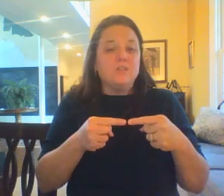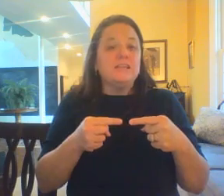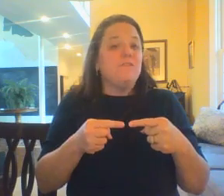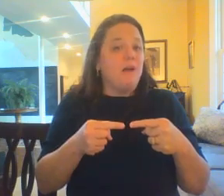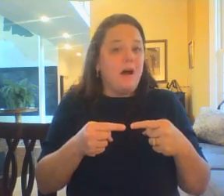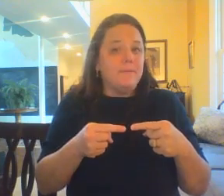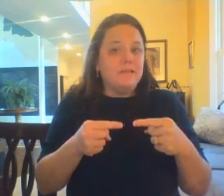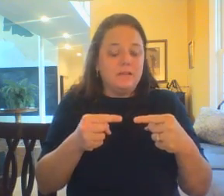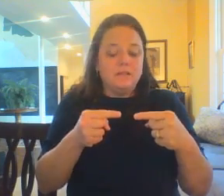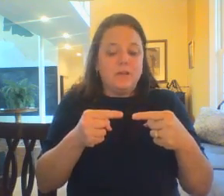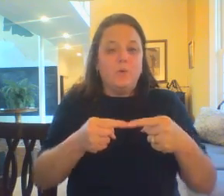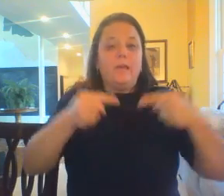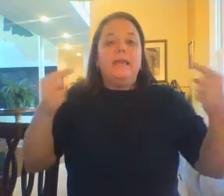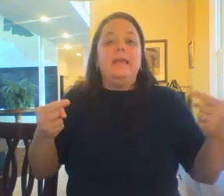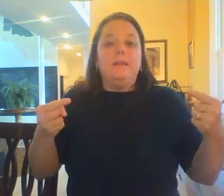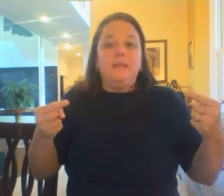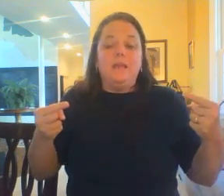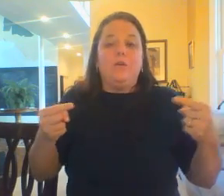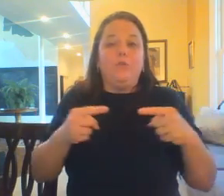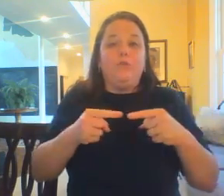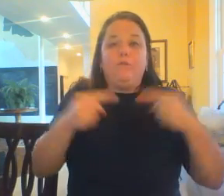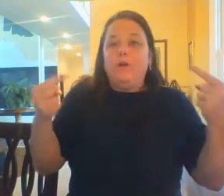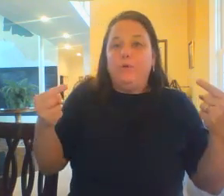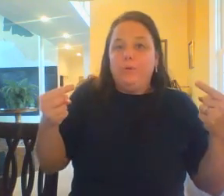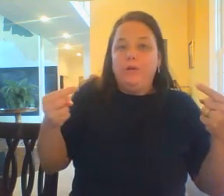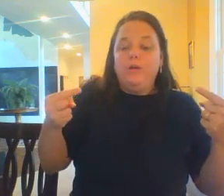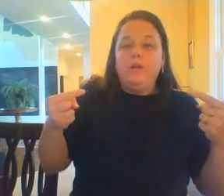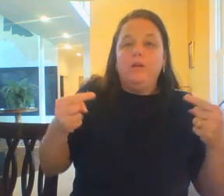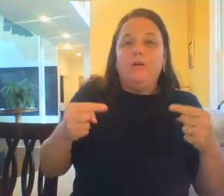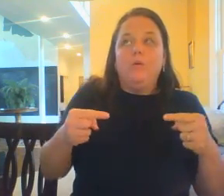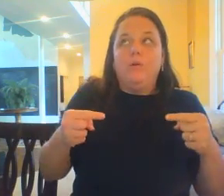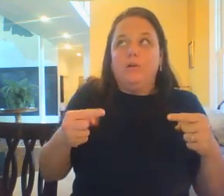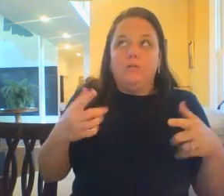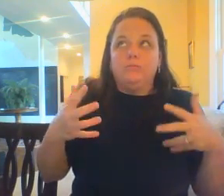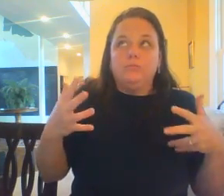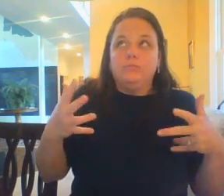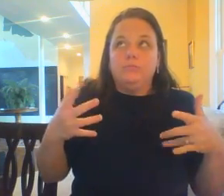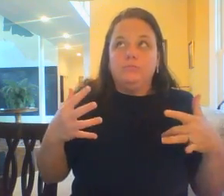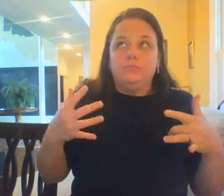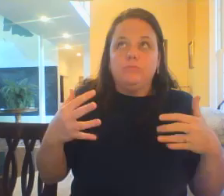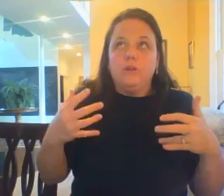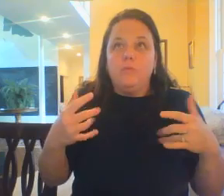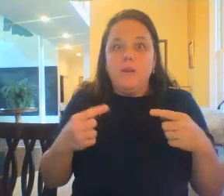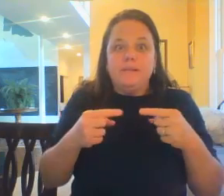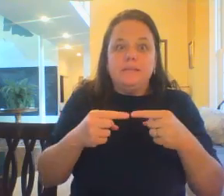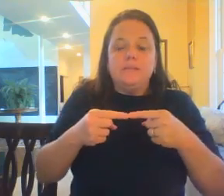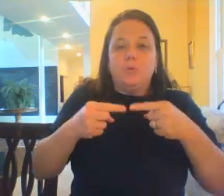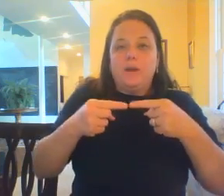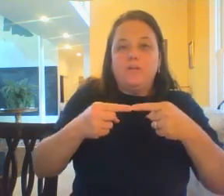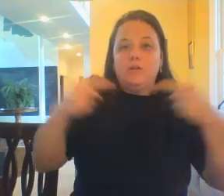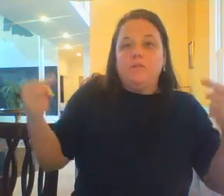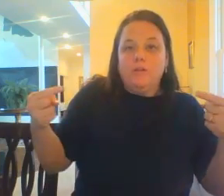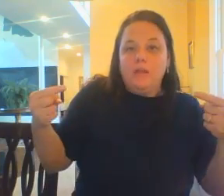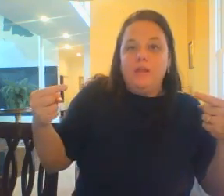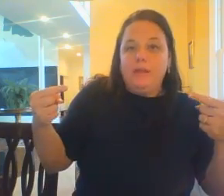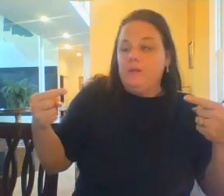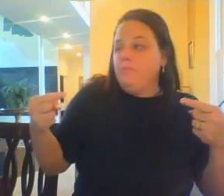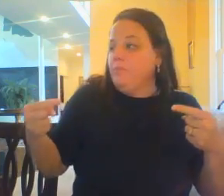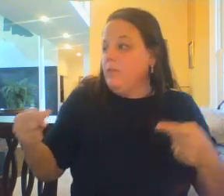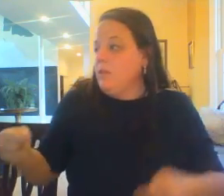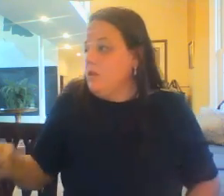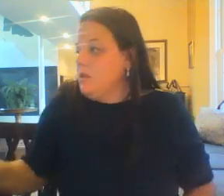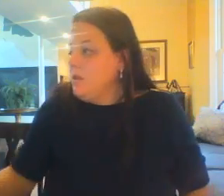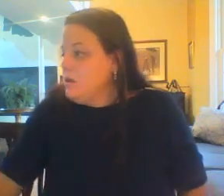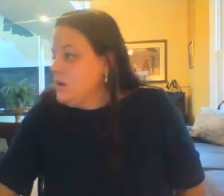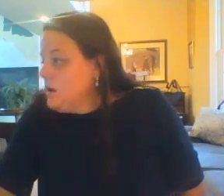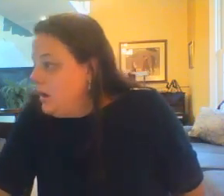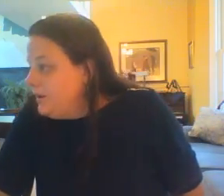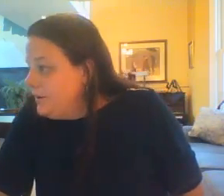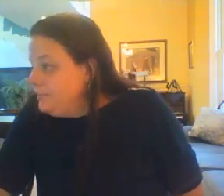this not for opposite so enemy or foe or